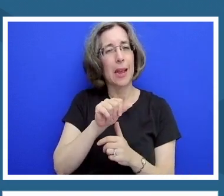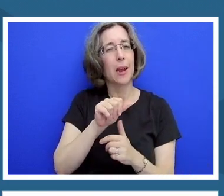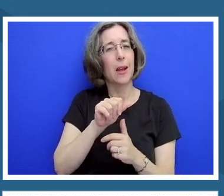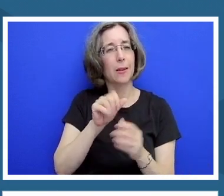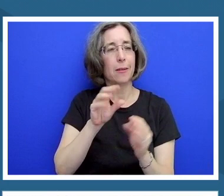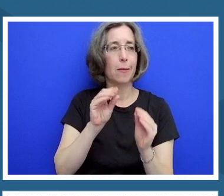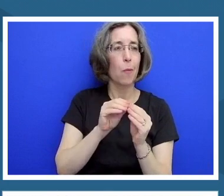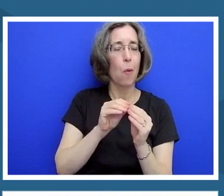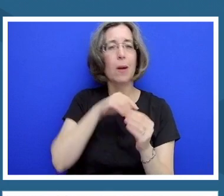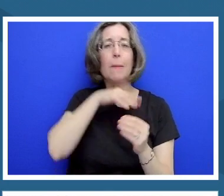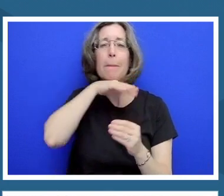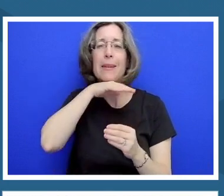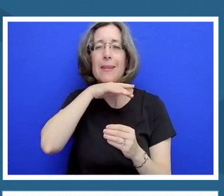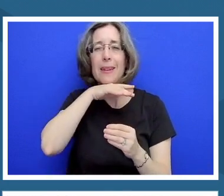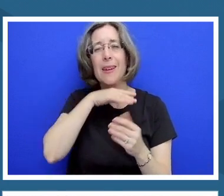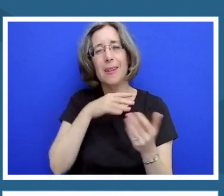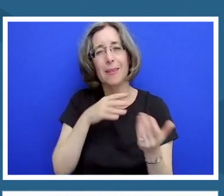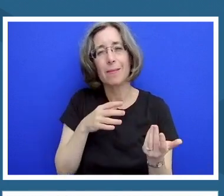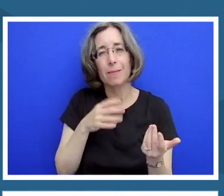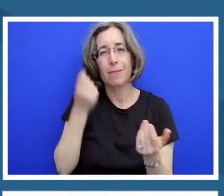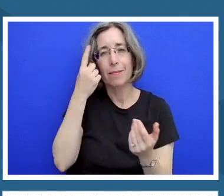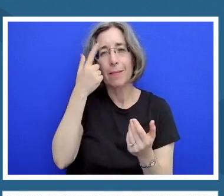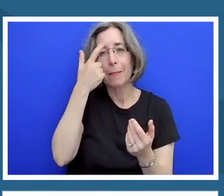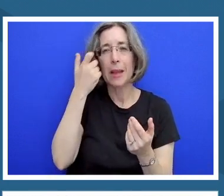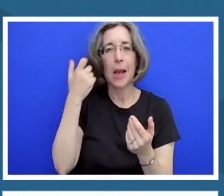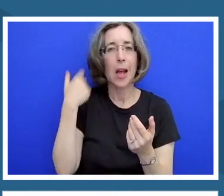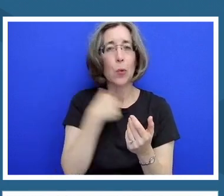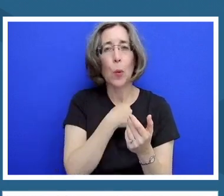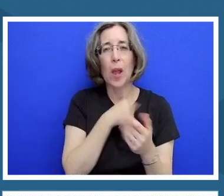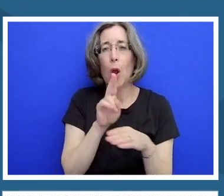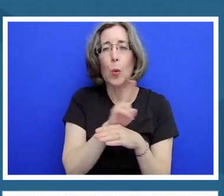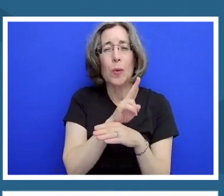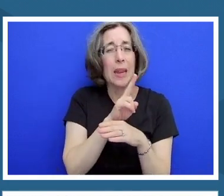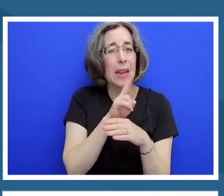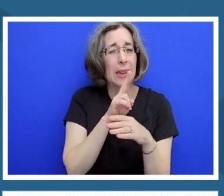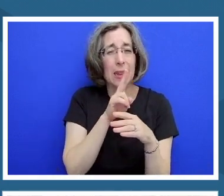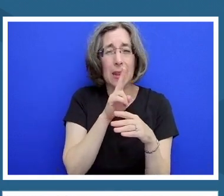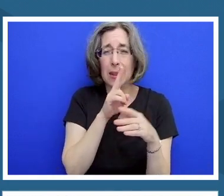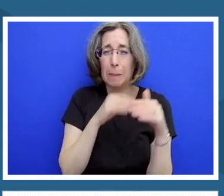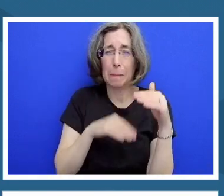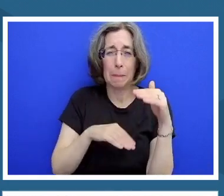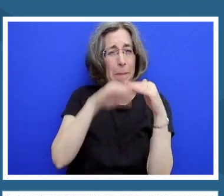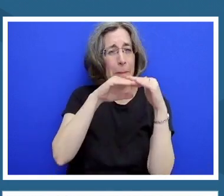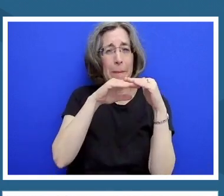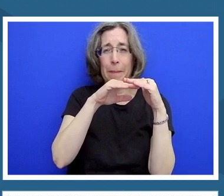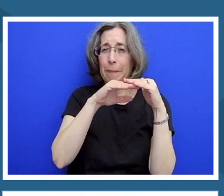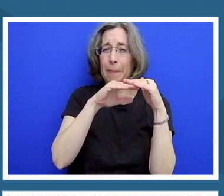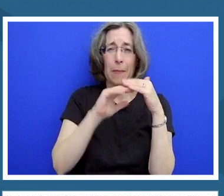when you're at the limits of your technology um